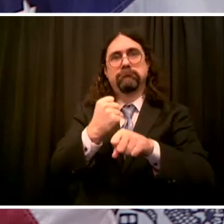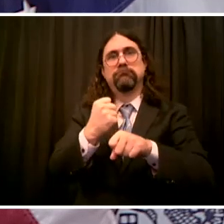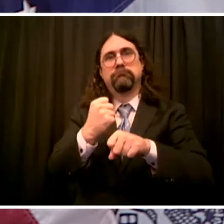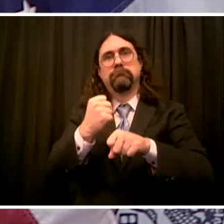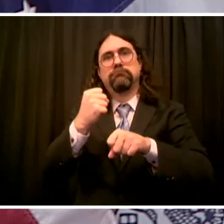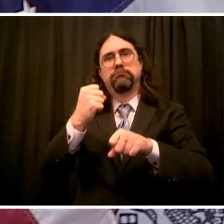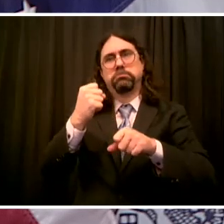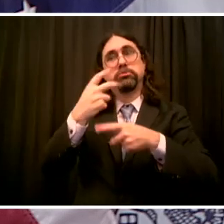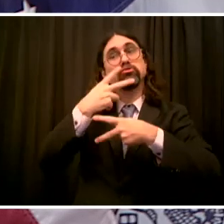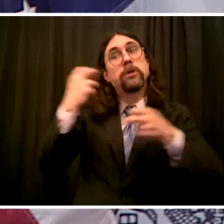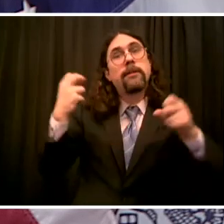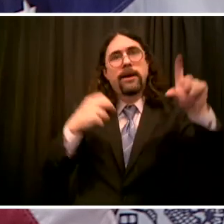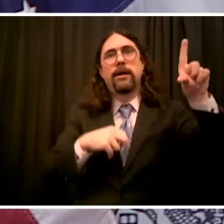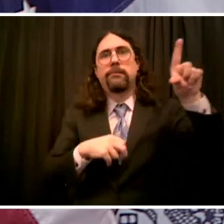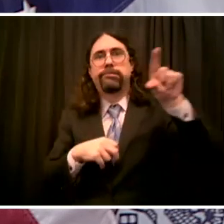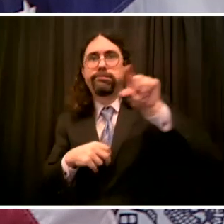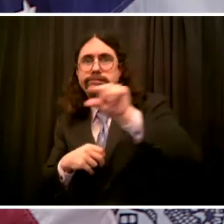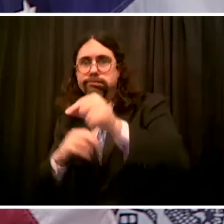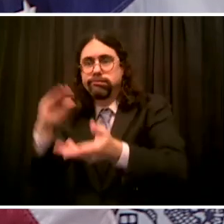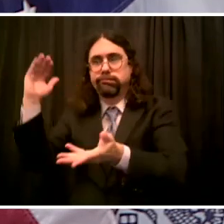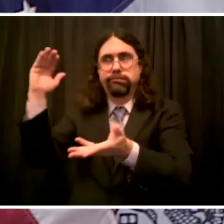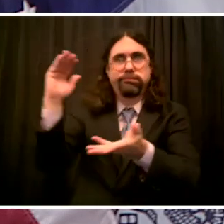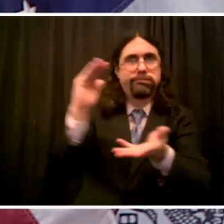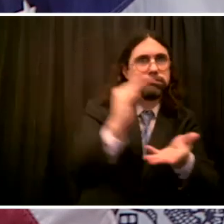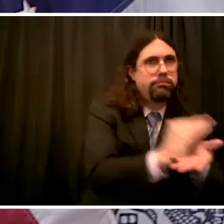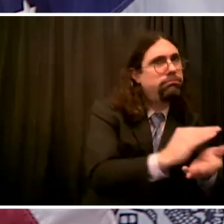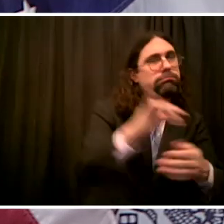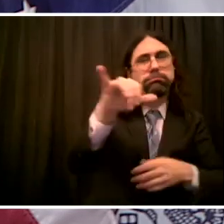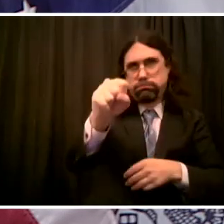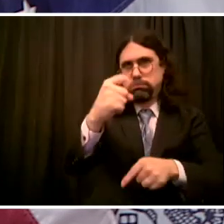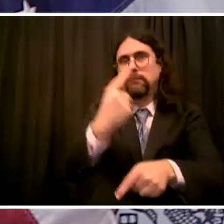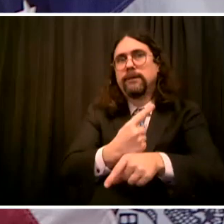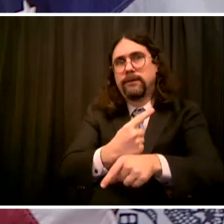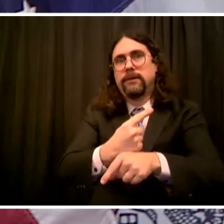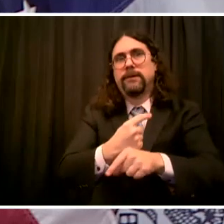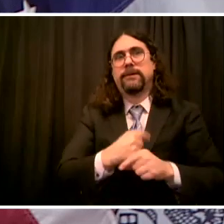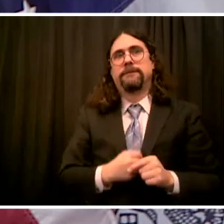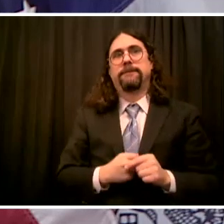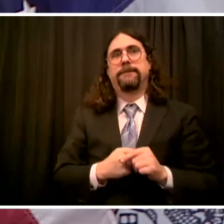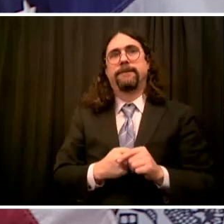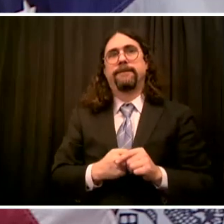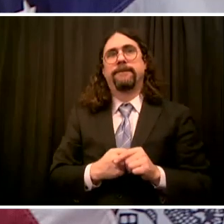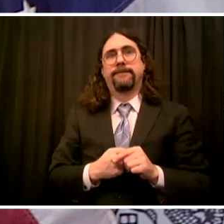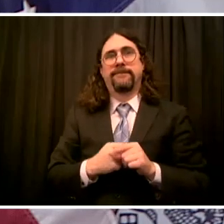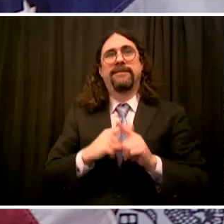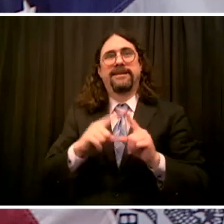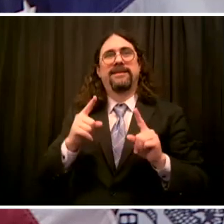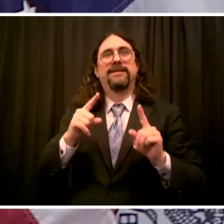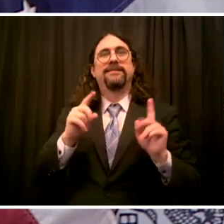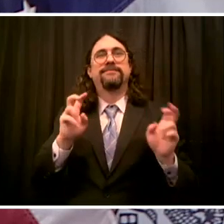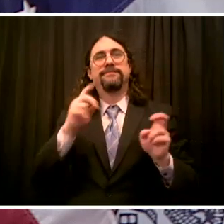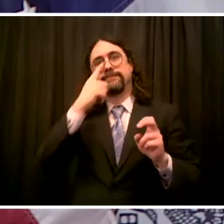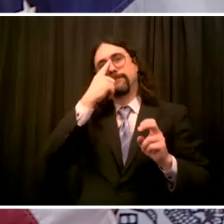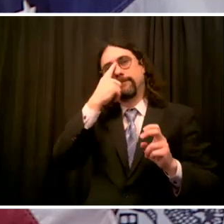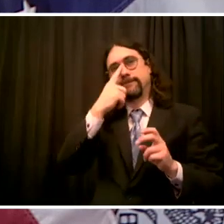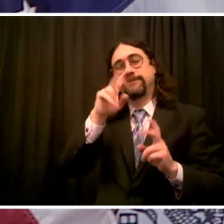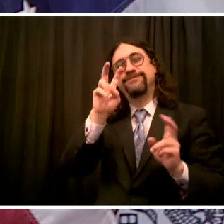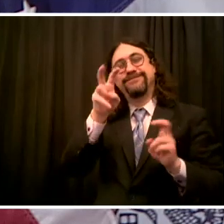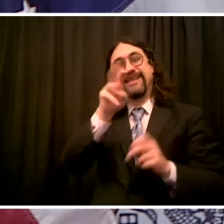PUT OUT, AND THROUGH THESE VERY PRESS CONFERENCES, THE FACT THAT CRIME HAS BEEN SIGNIFICANTLY DOWN IN EARLY